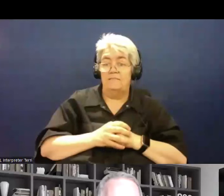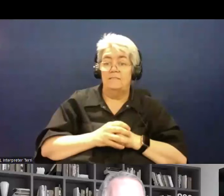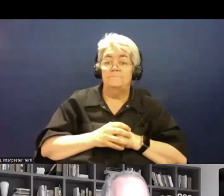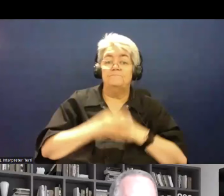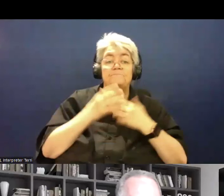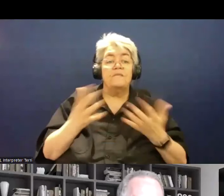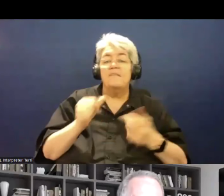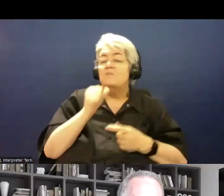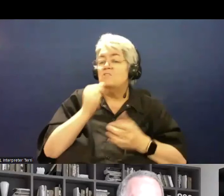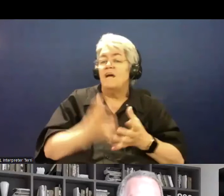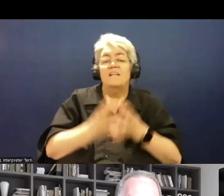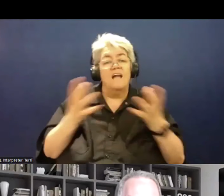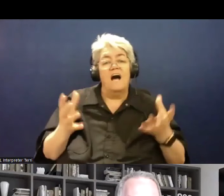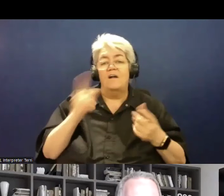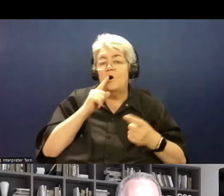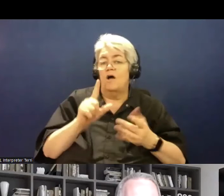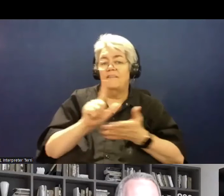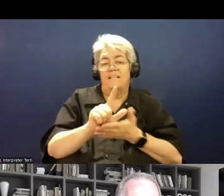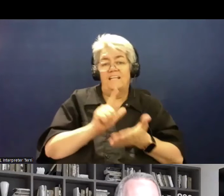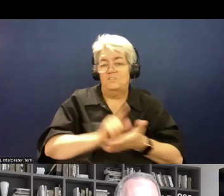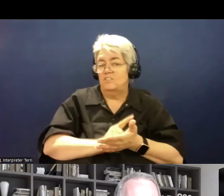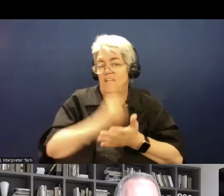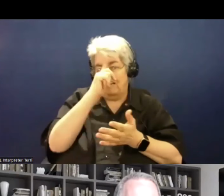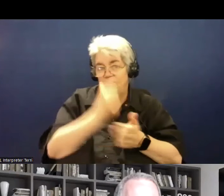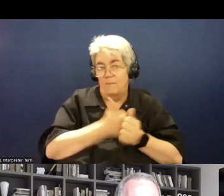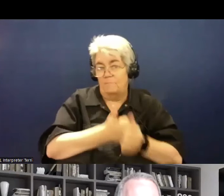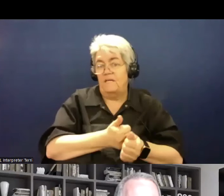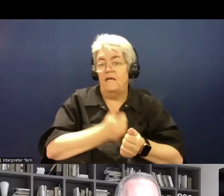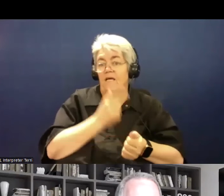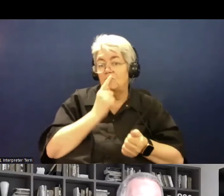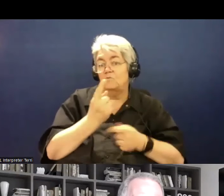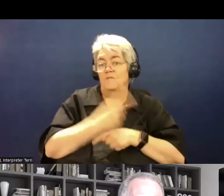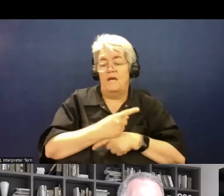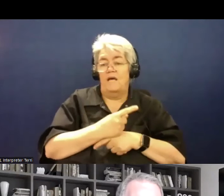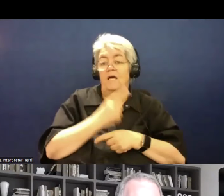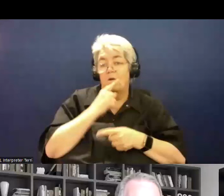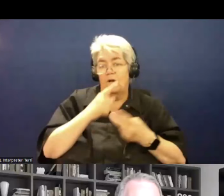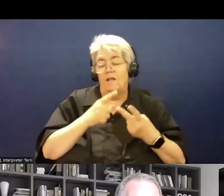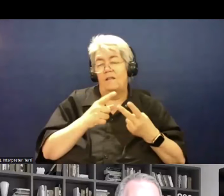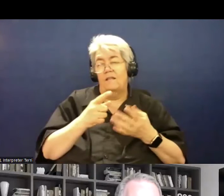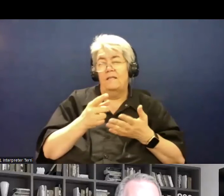NOT A LOT IN THE LEGISLATION UPDATE. WE WILL GET TO THAT AS THE